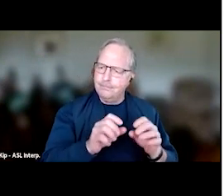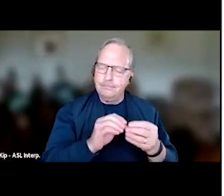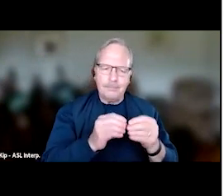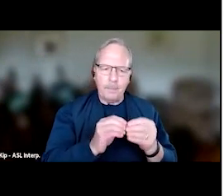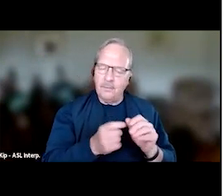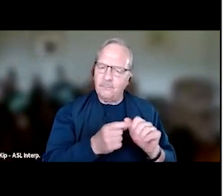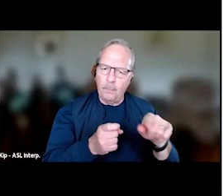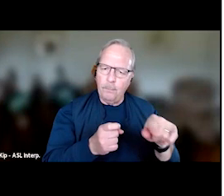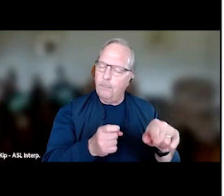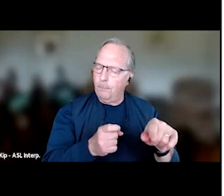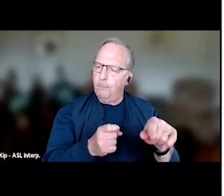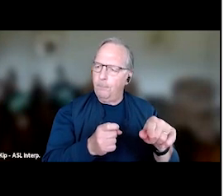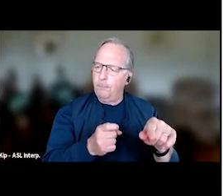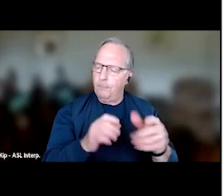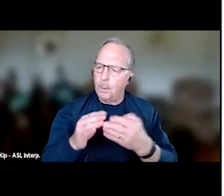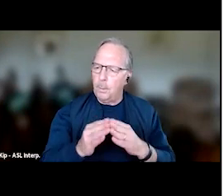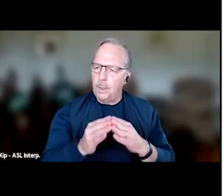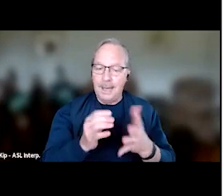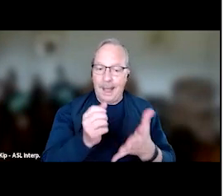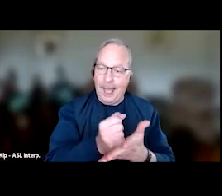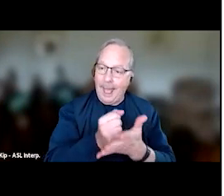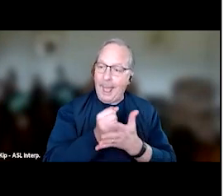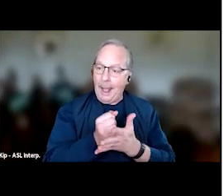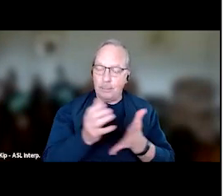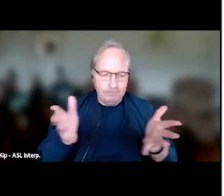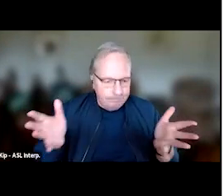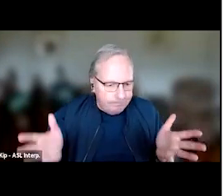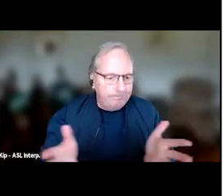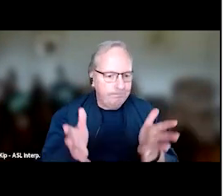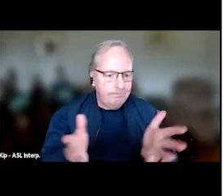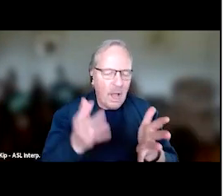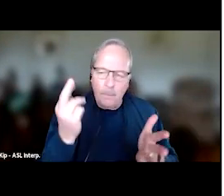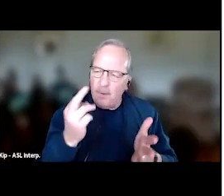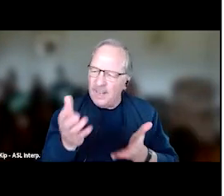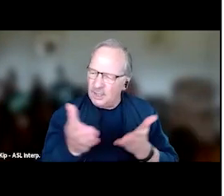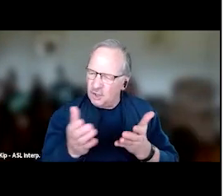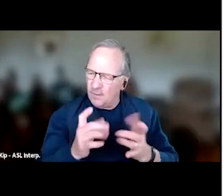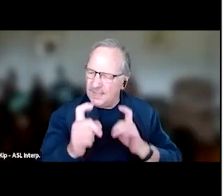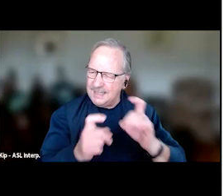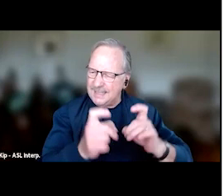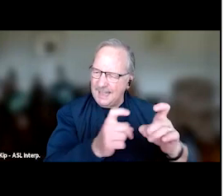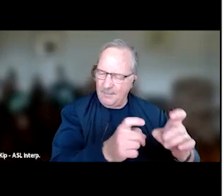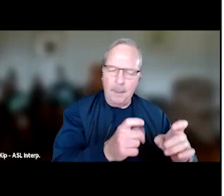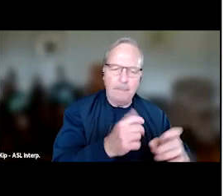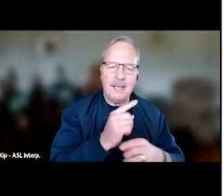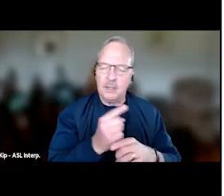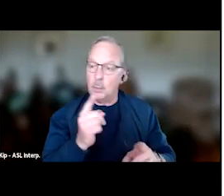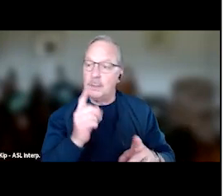to be able to help drive their purpose and service delivery and making sure that it's inclusive.